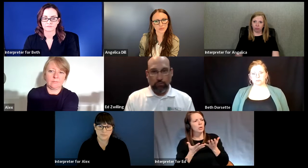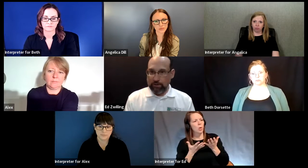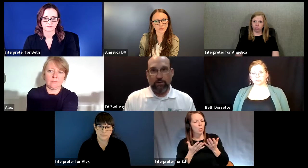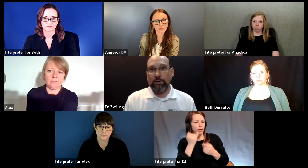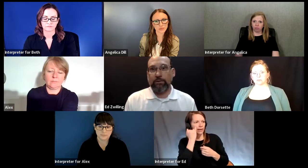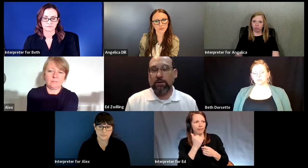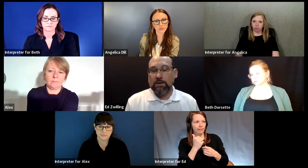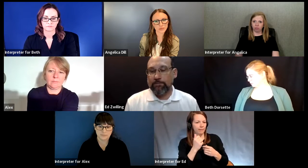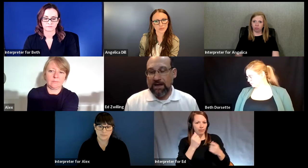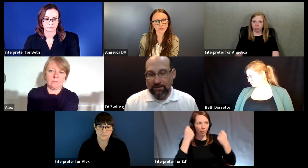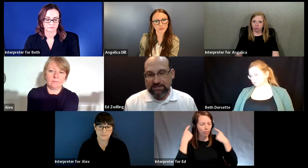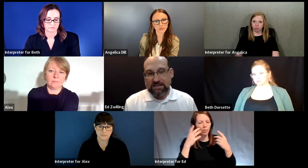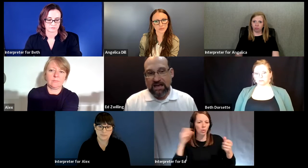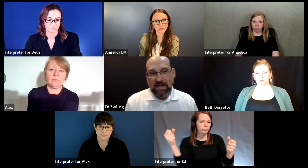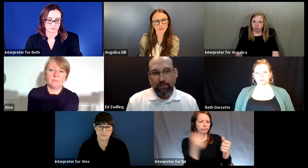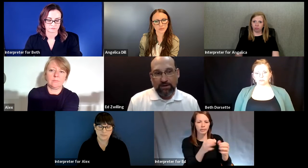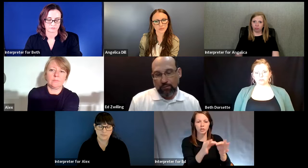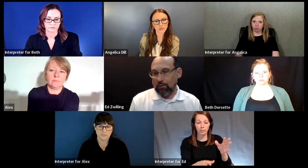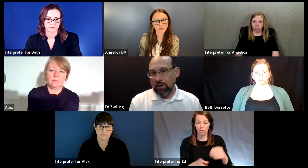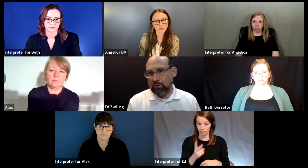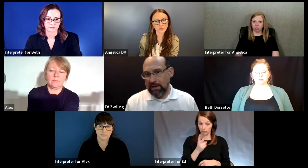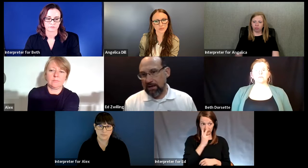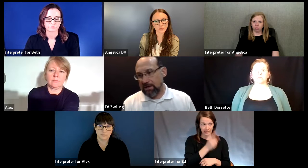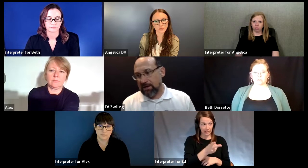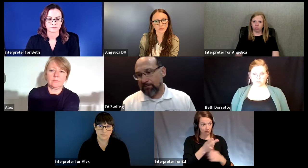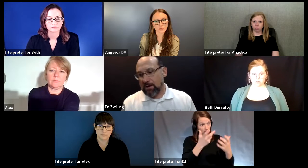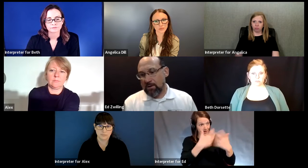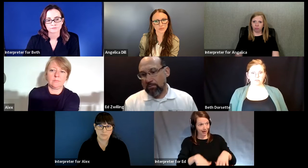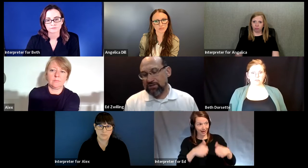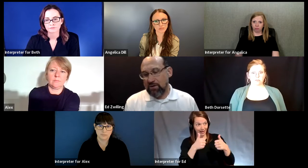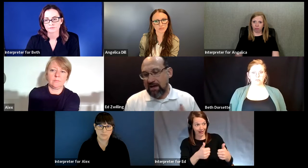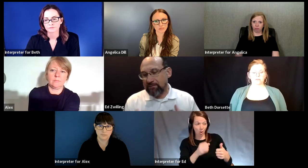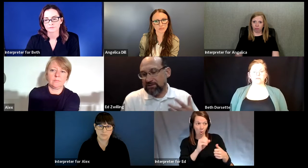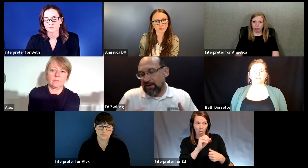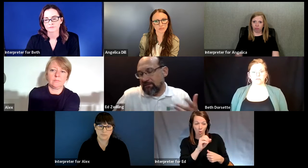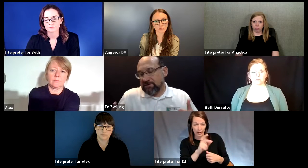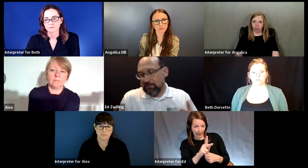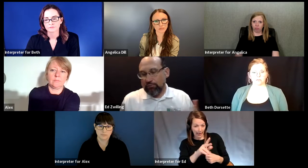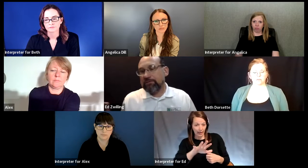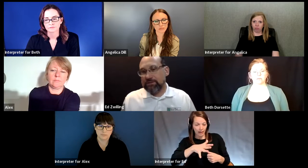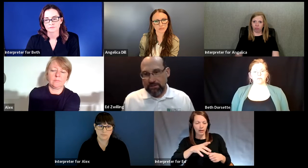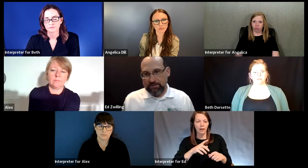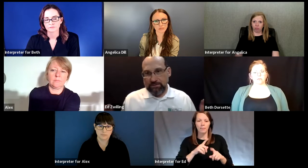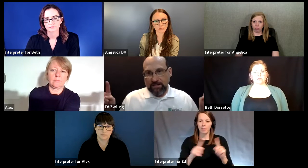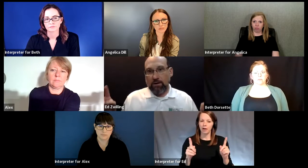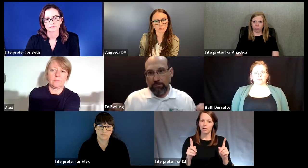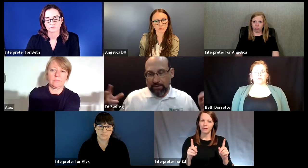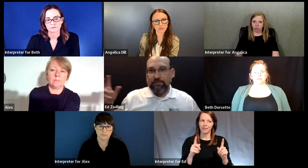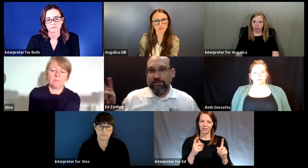not following, we'll get one. And I've seen that happen and it work okay. But you have these benefits and privileges they call them.